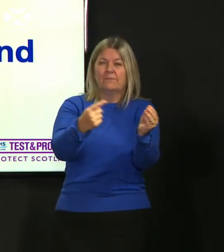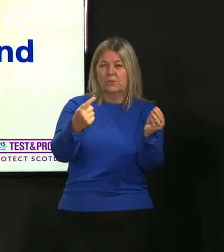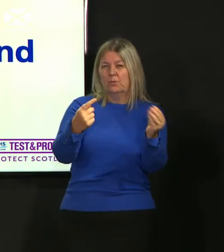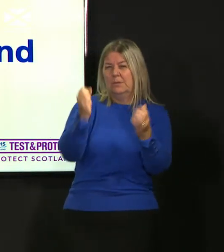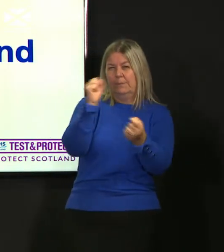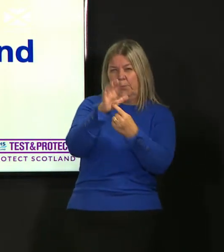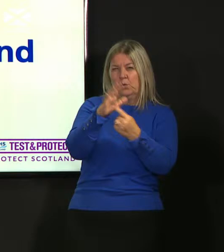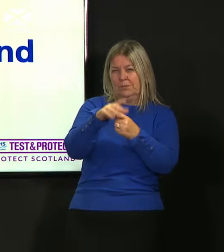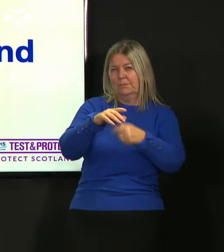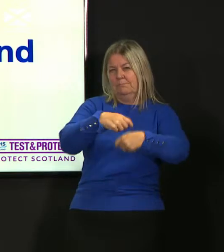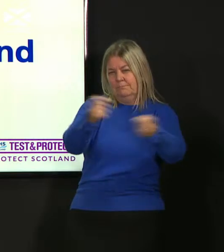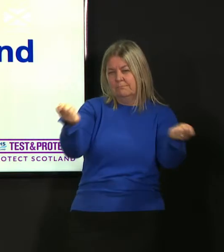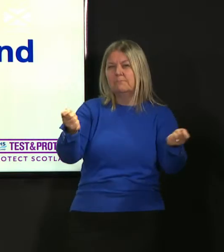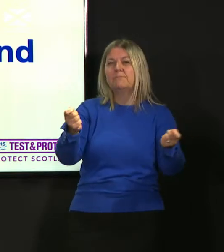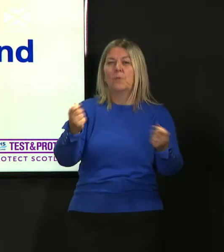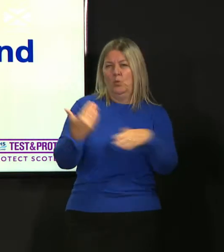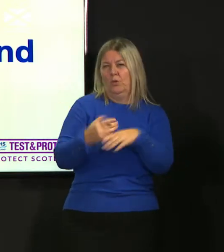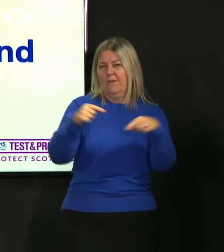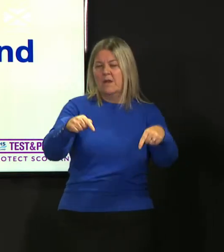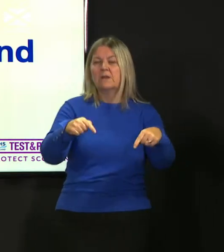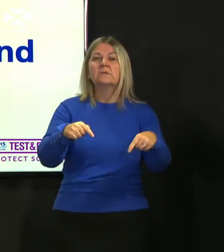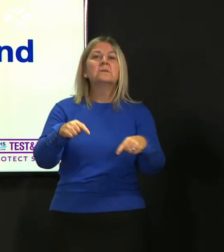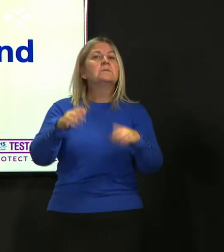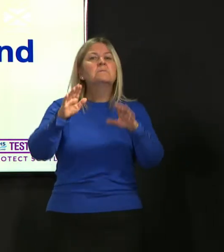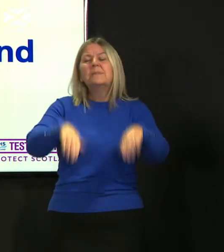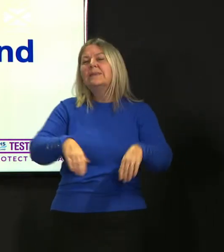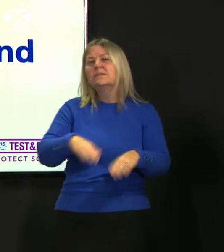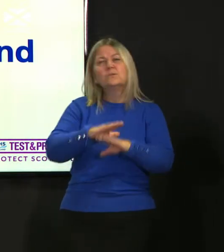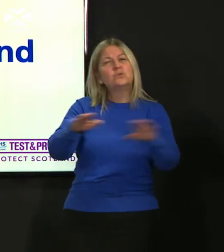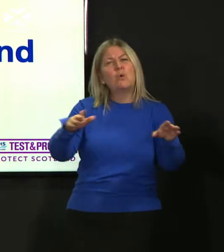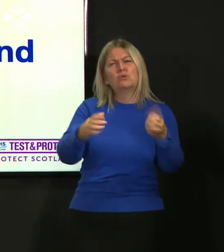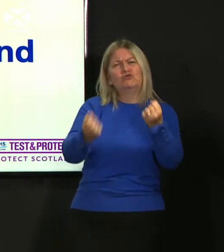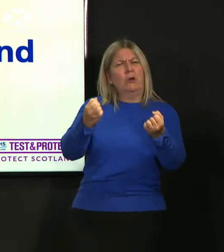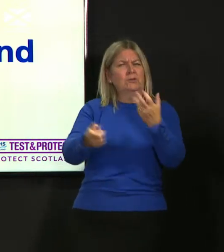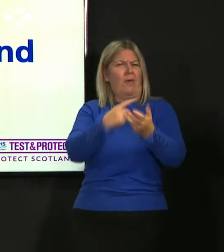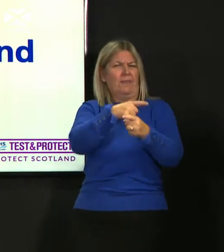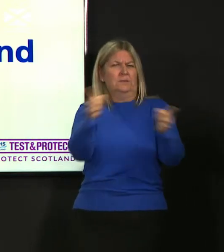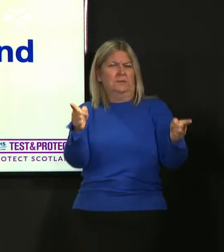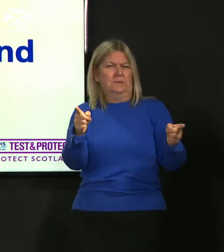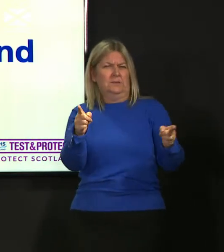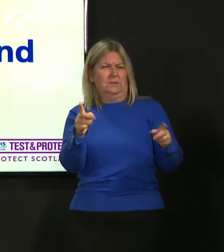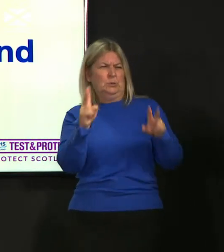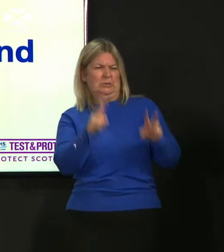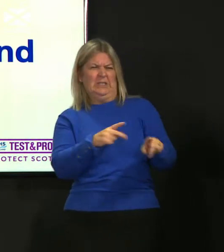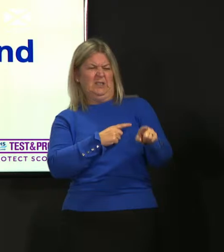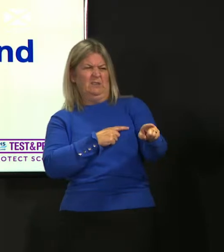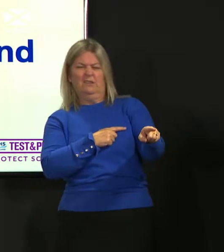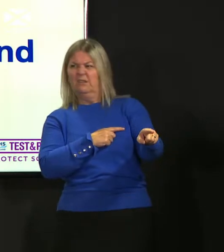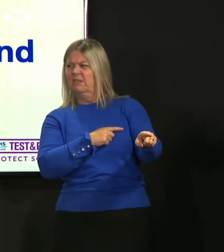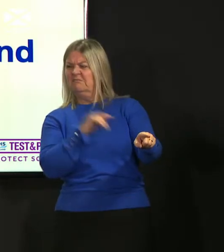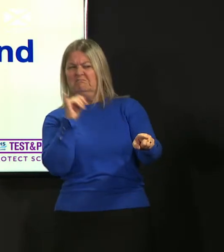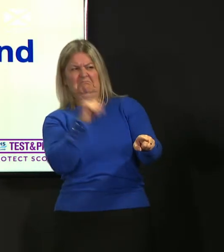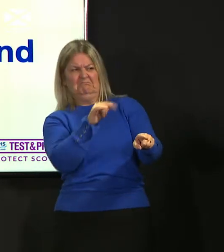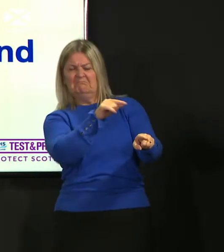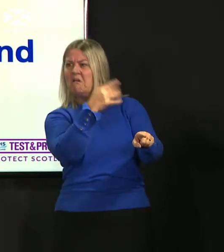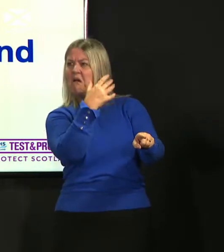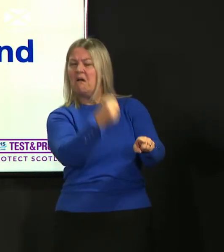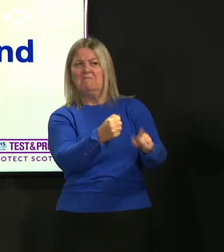of the rest of us, let's not jump to judgment if we see someone not wearing a face mask or a face